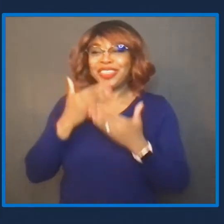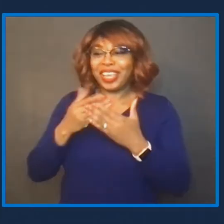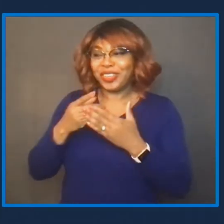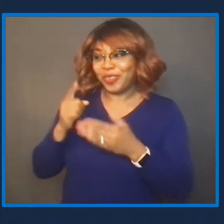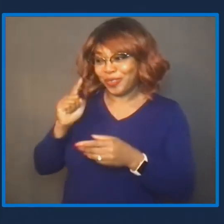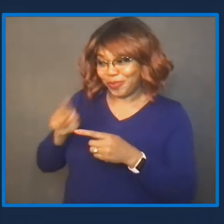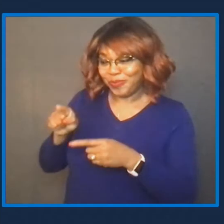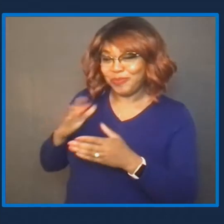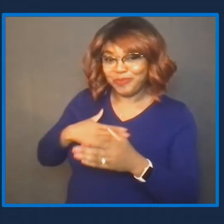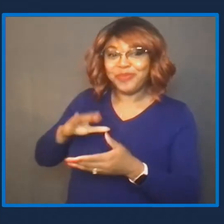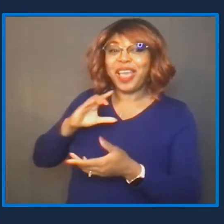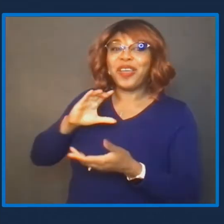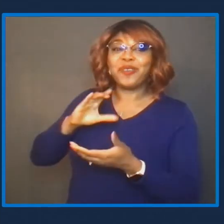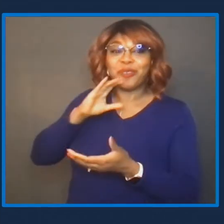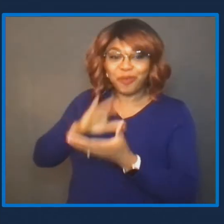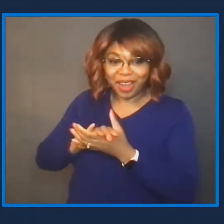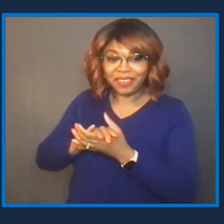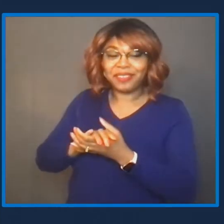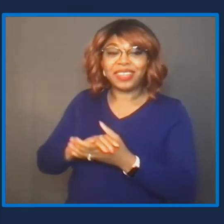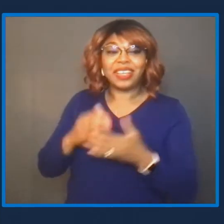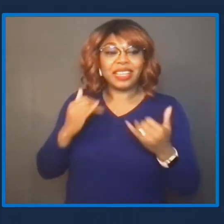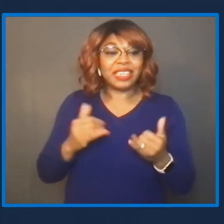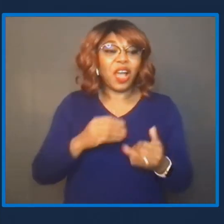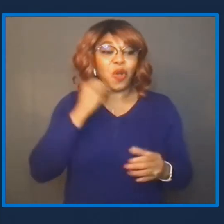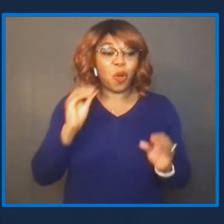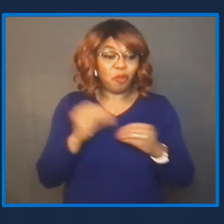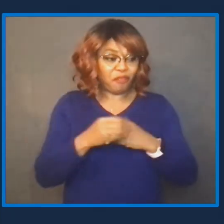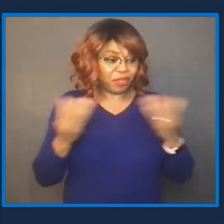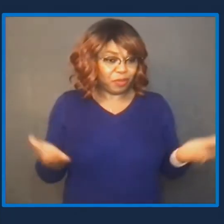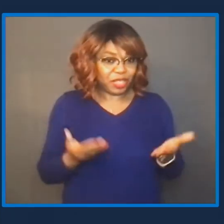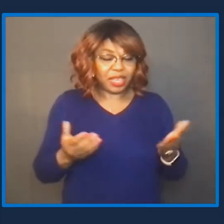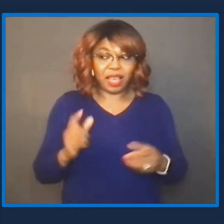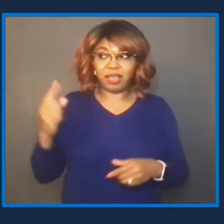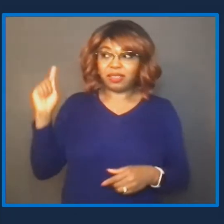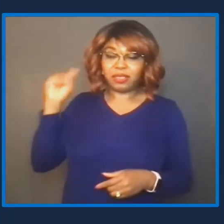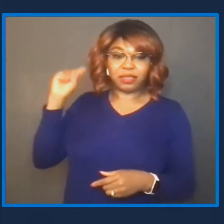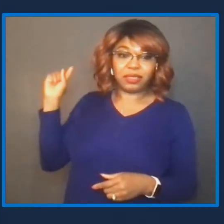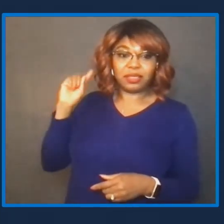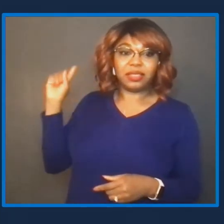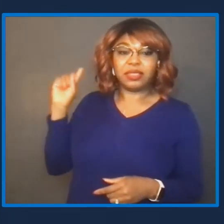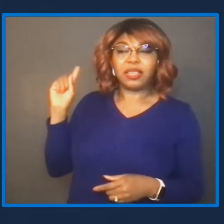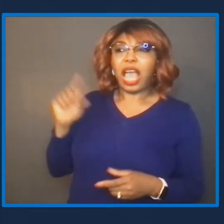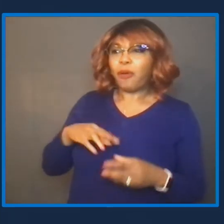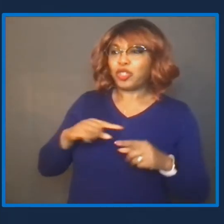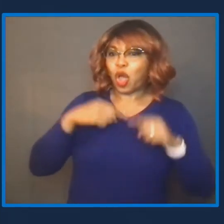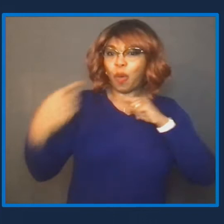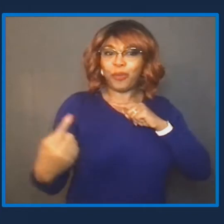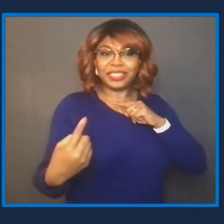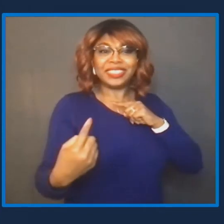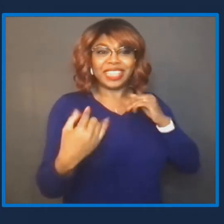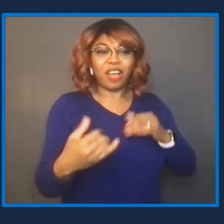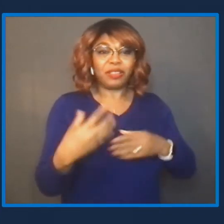And I'm sitting here in my home office and behind me, I'm in the opposite position that was in last time. So the camera that I use for my TV show,